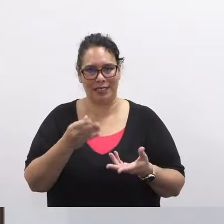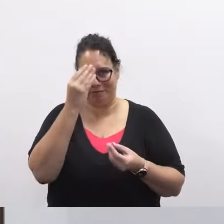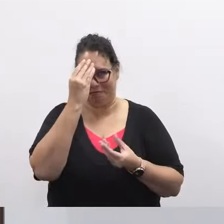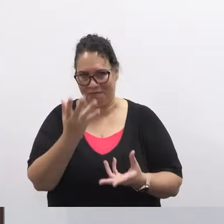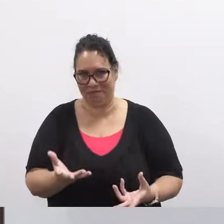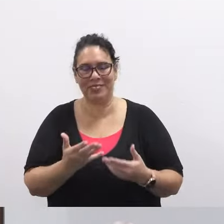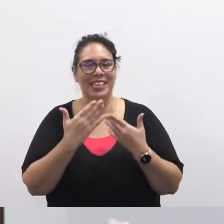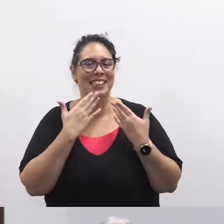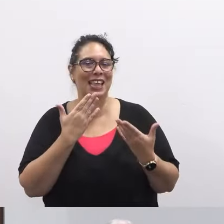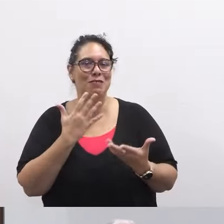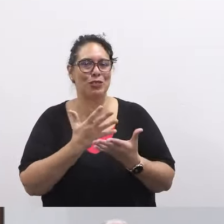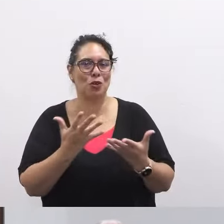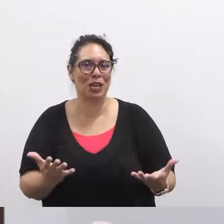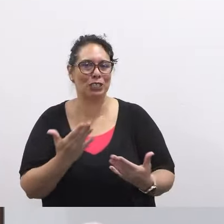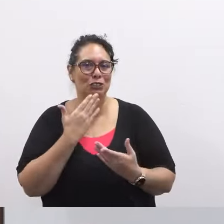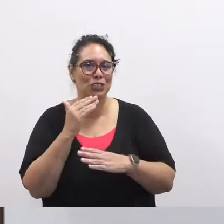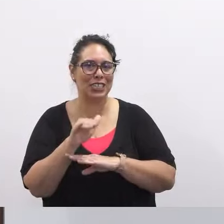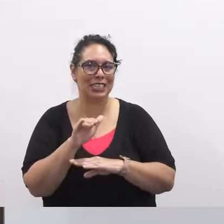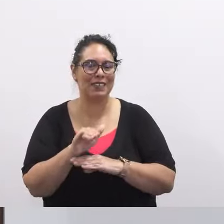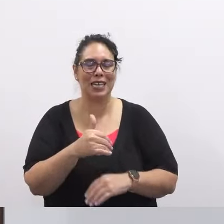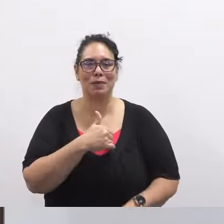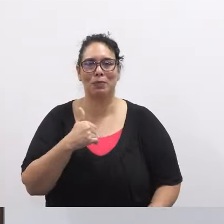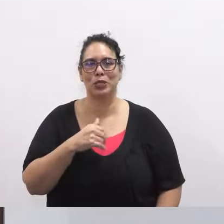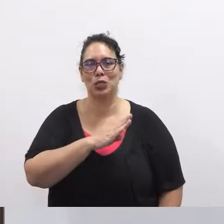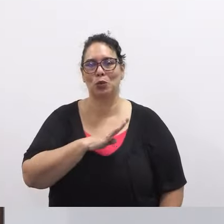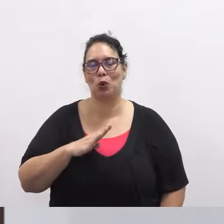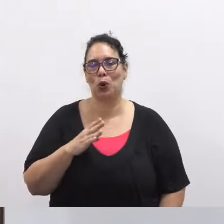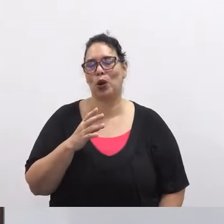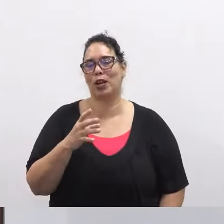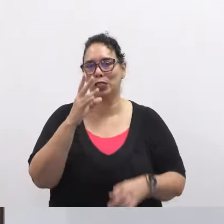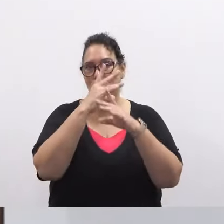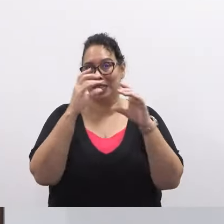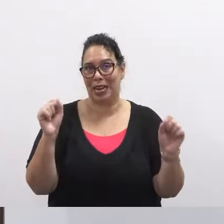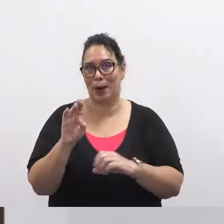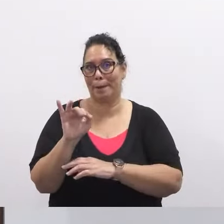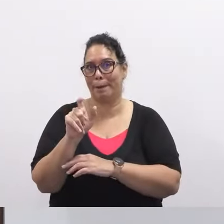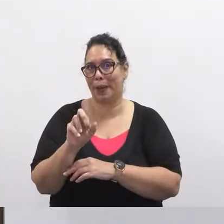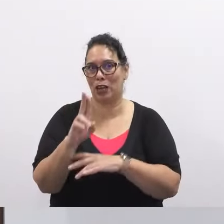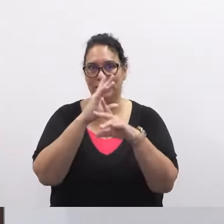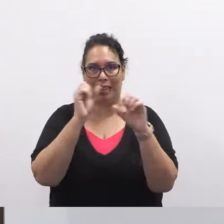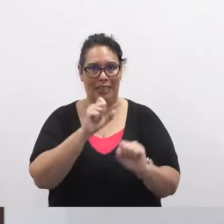Thank you so much. And good evening members of the board, Superintendent Baker, executive staff, and our audience who's hanging on